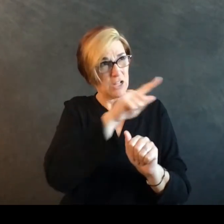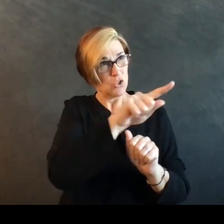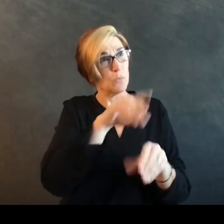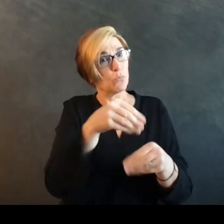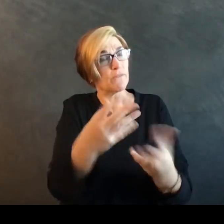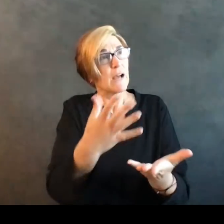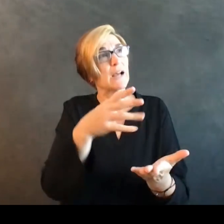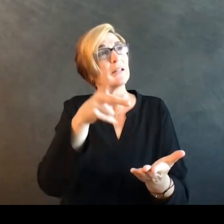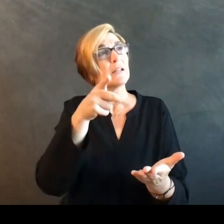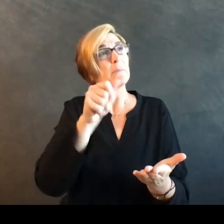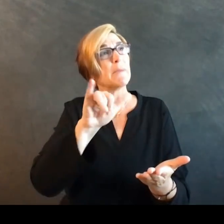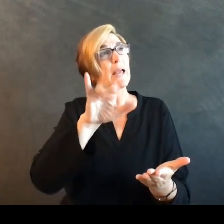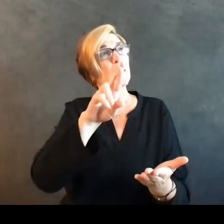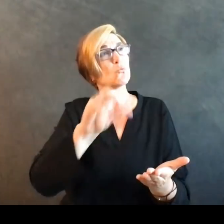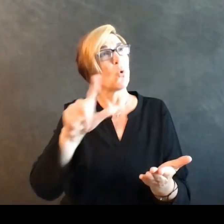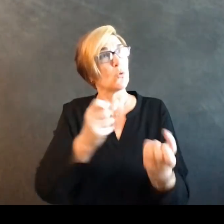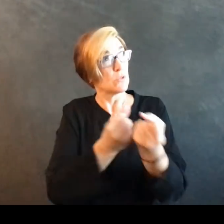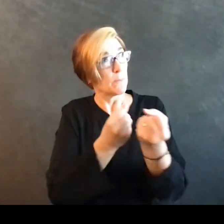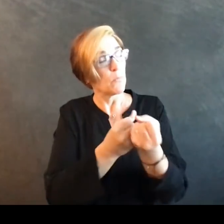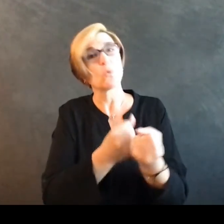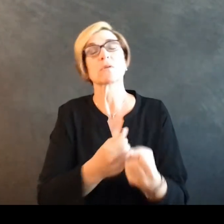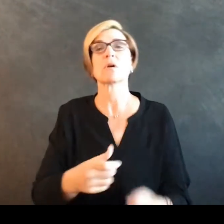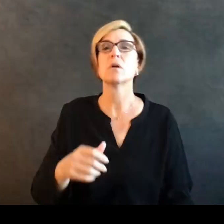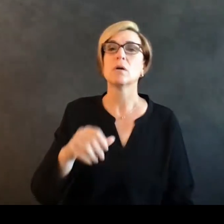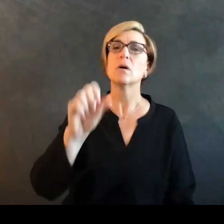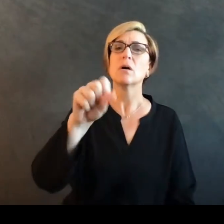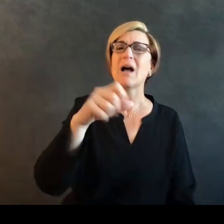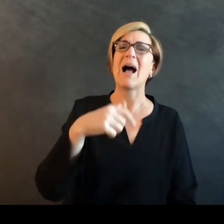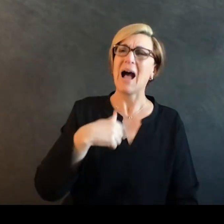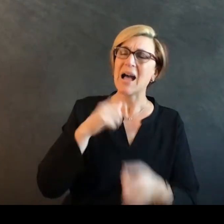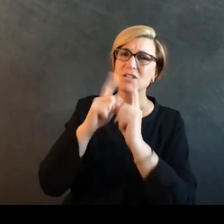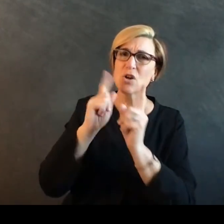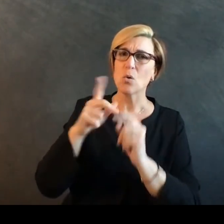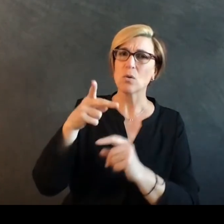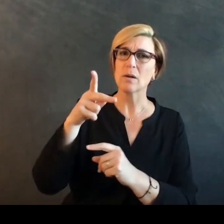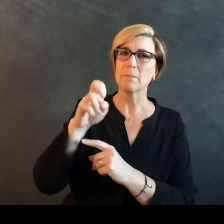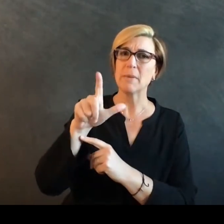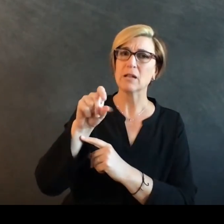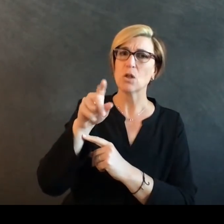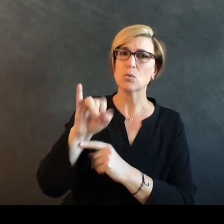your response to that I spoke to the speaker last night about that this was